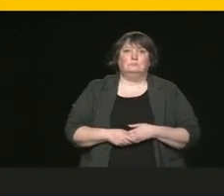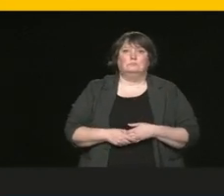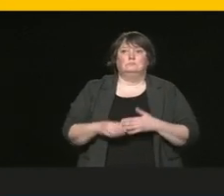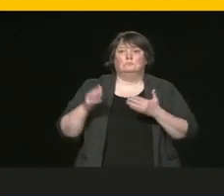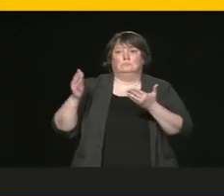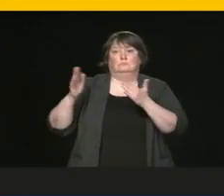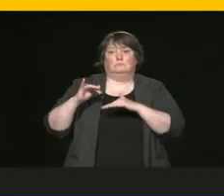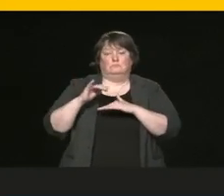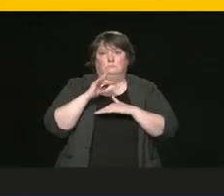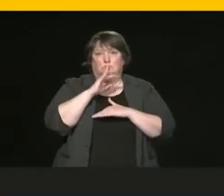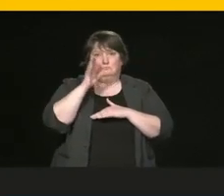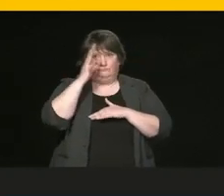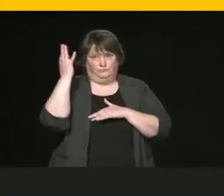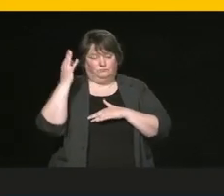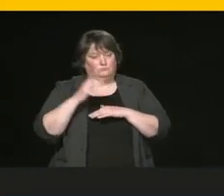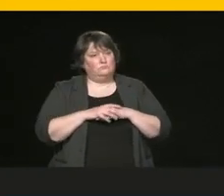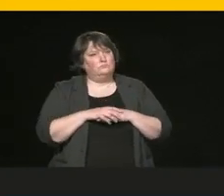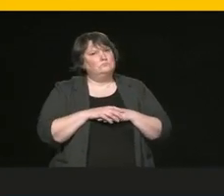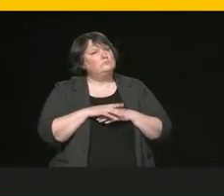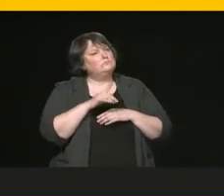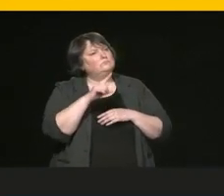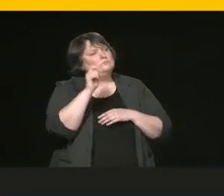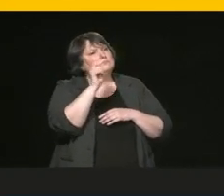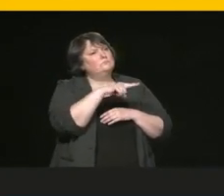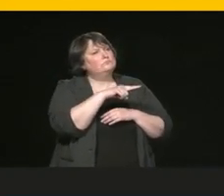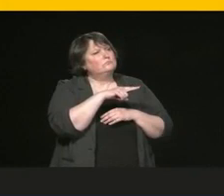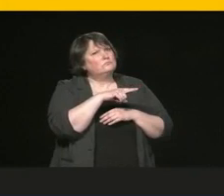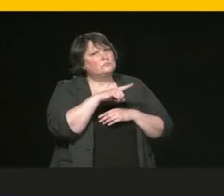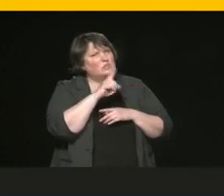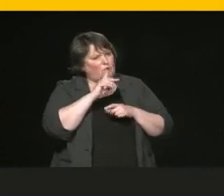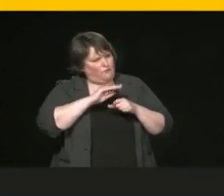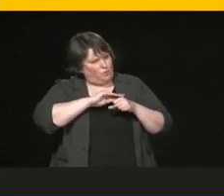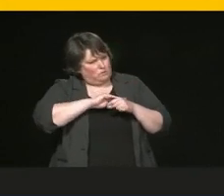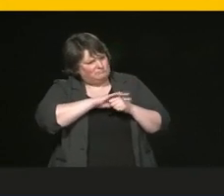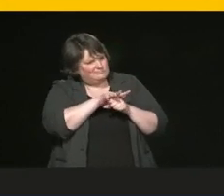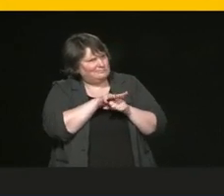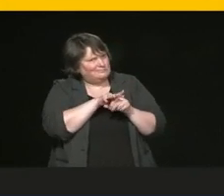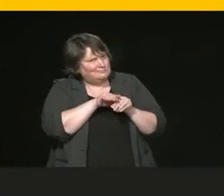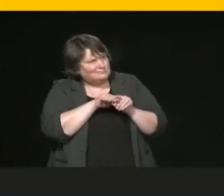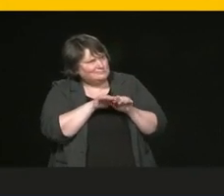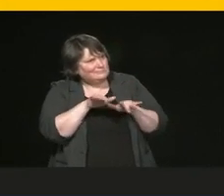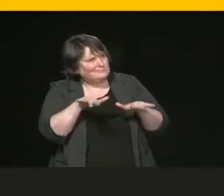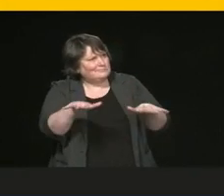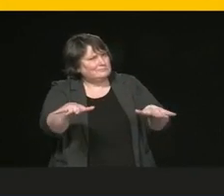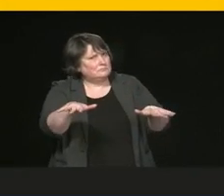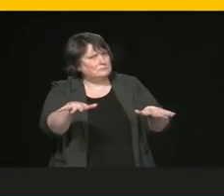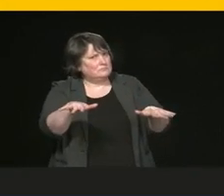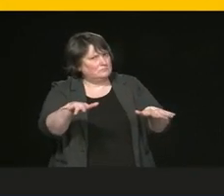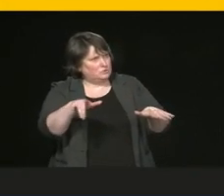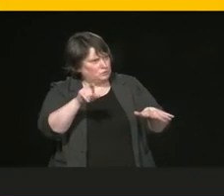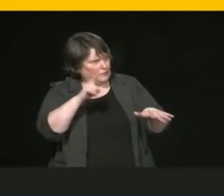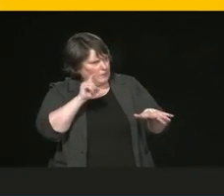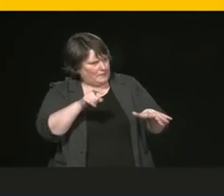PROVINCES NEED HELP. Reporter: [SPEAKING FRENCH].